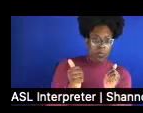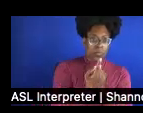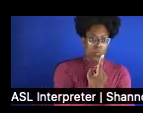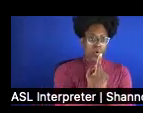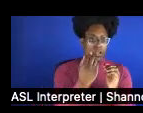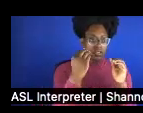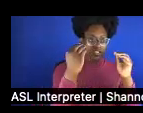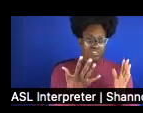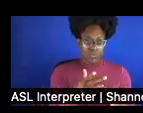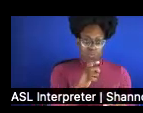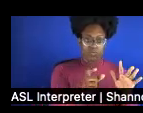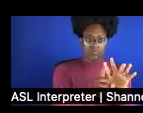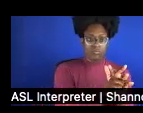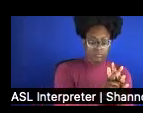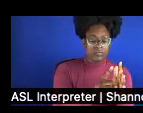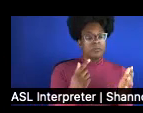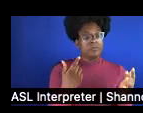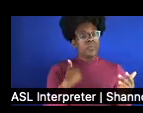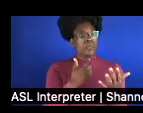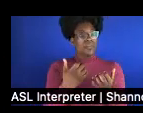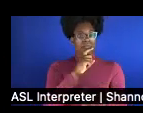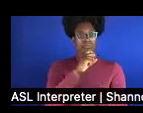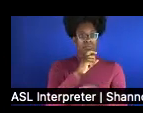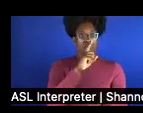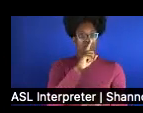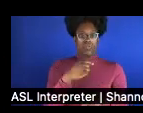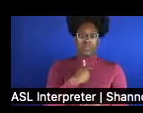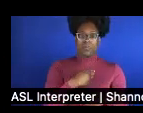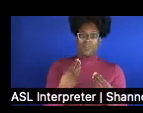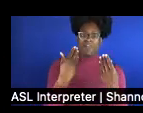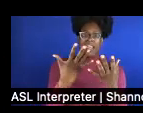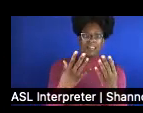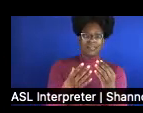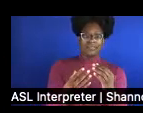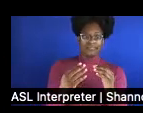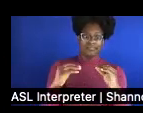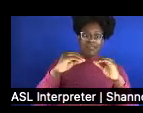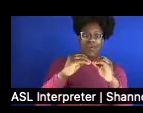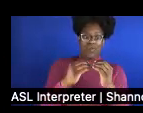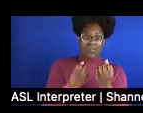We had a successful pilot of our four English classes, with more than 50 sections,